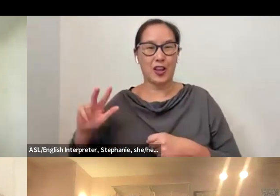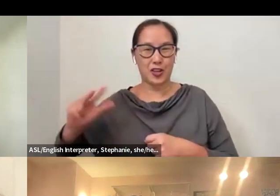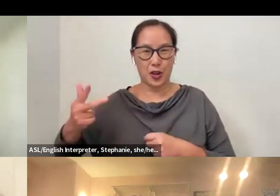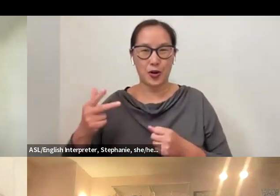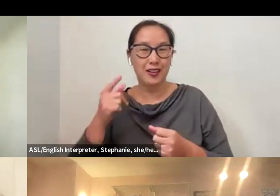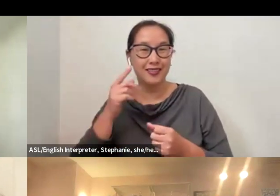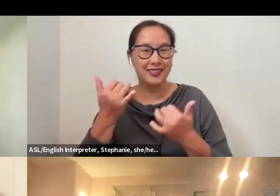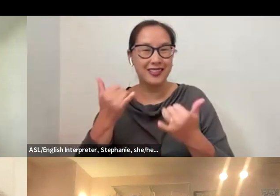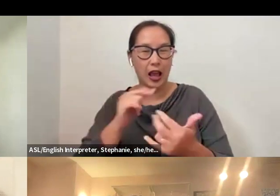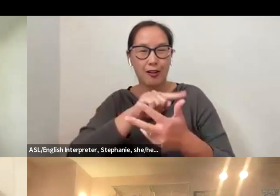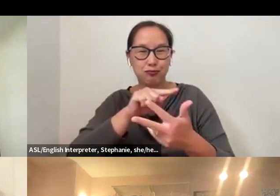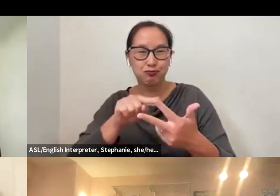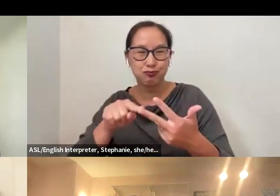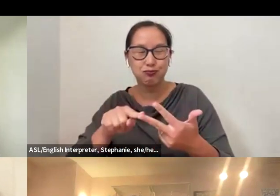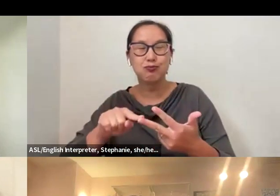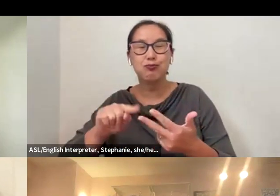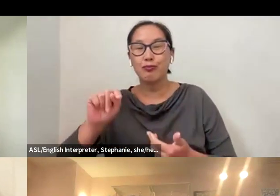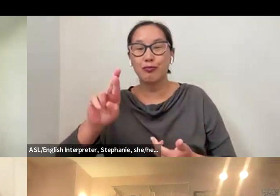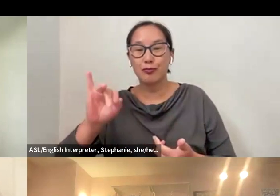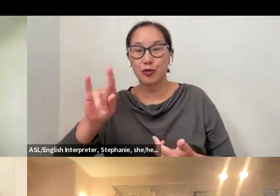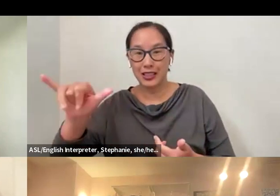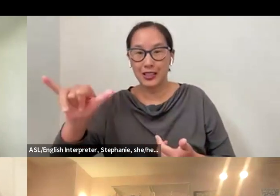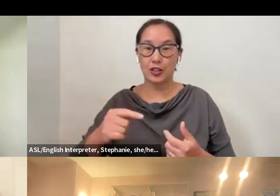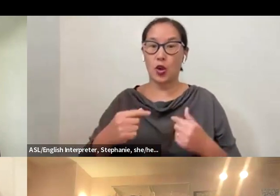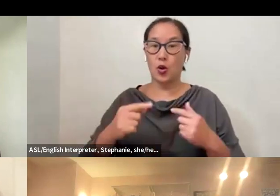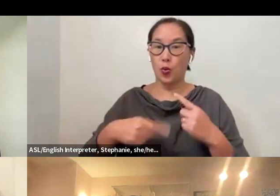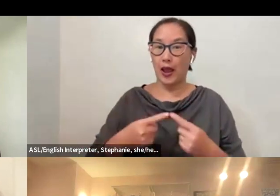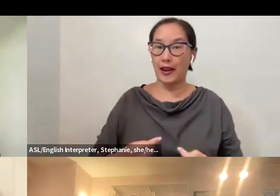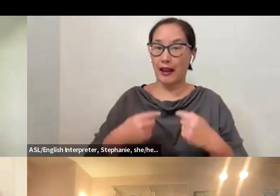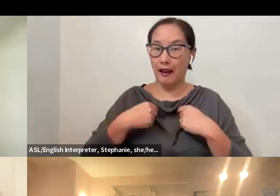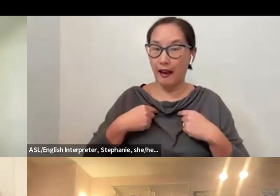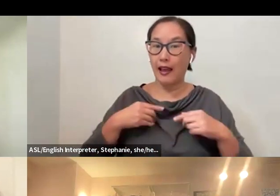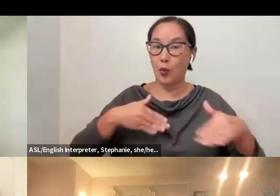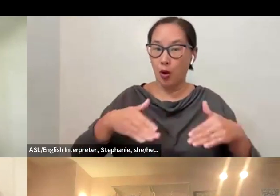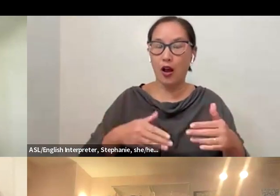When I Walk and then the second one is titled